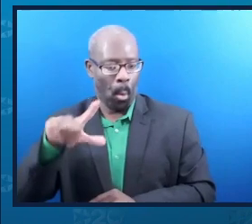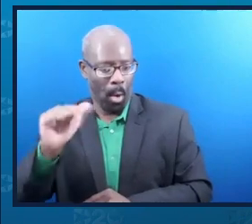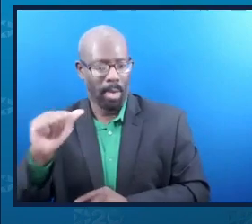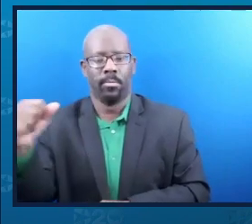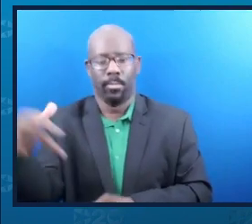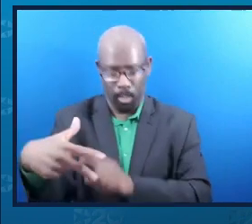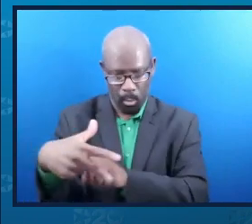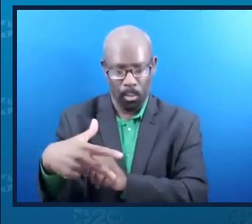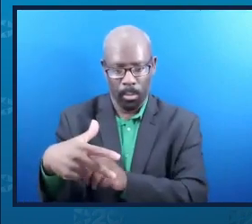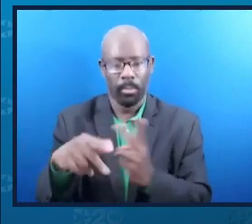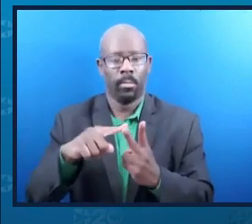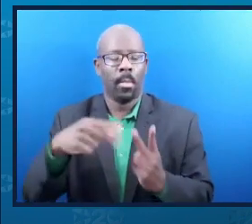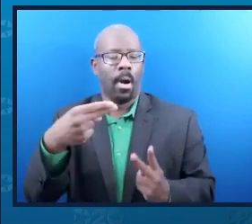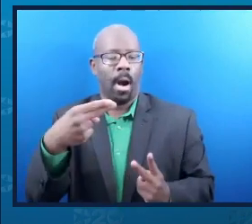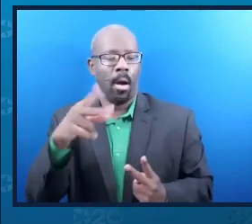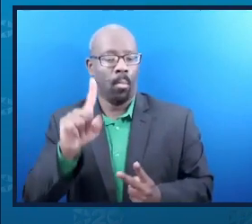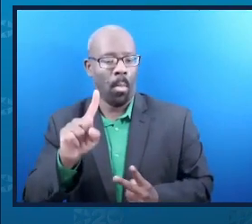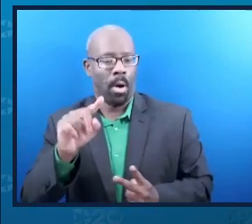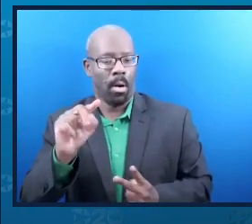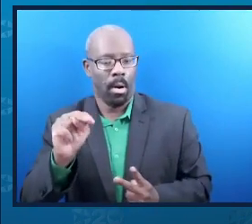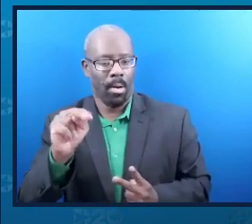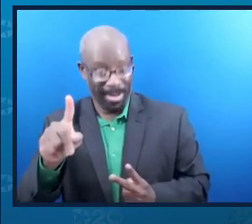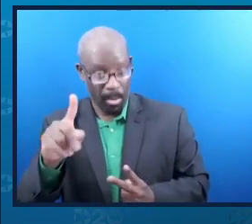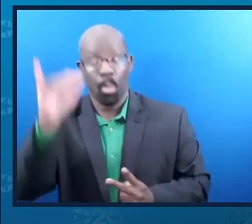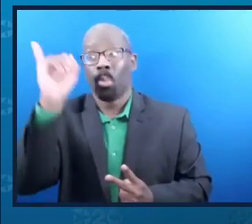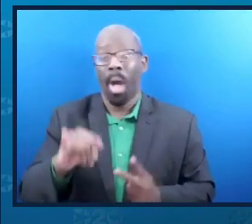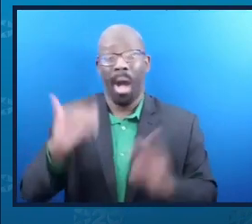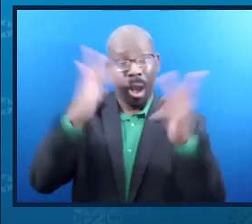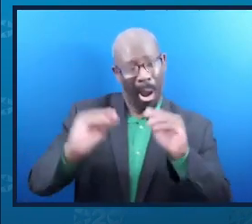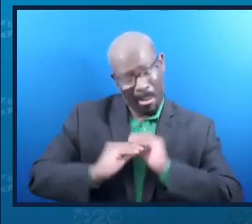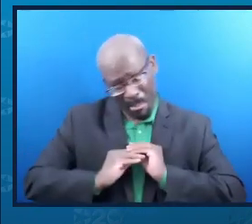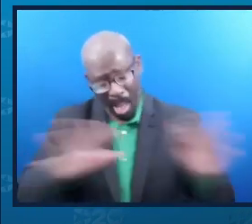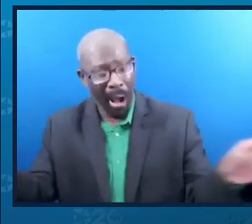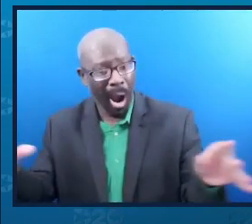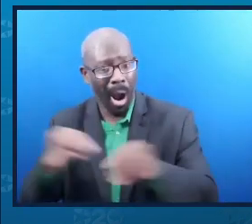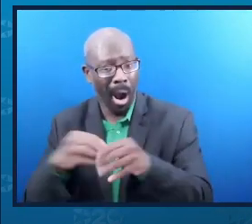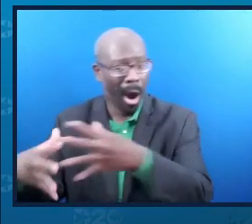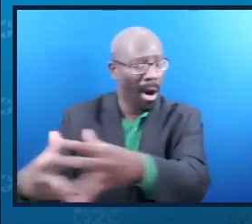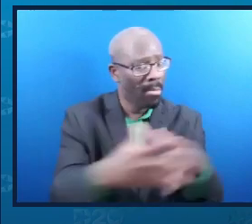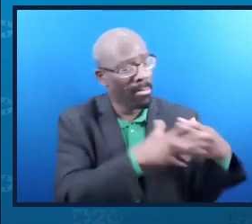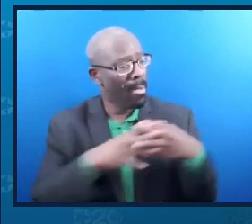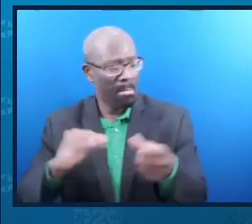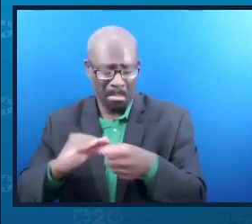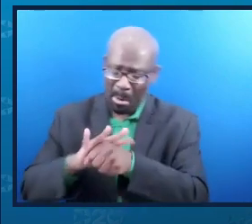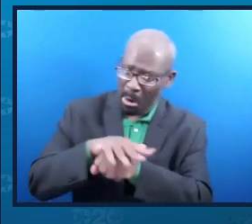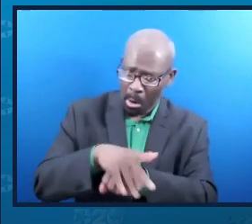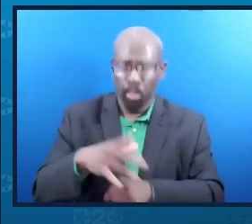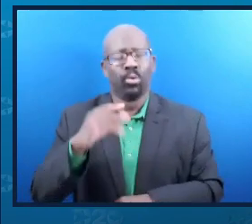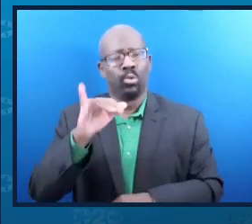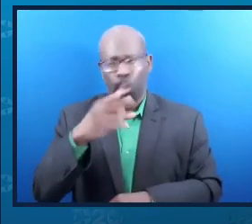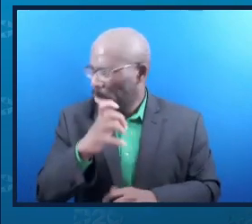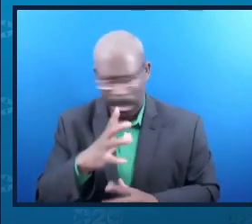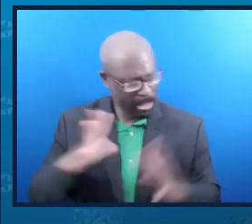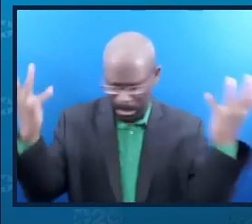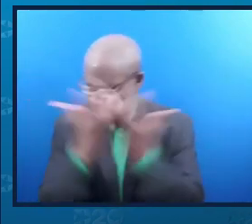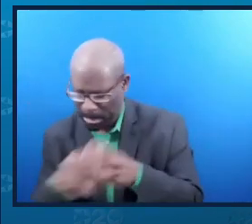HE WILL EX PANZ HEALTH CARE TO MORE AMERICANS LIKE JOAN DY TEN YEARS AGO WHEN HE HELPED CRAFT